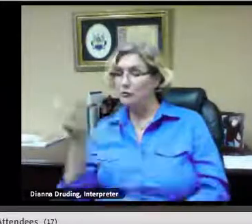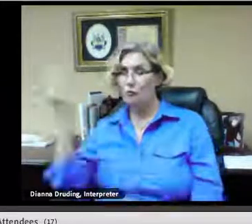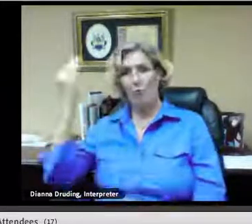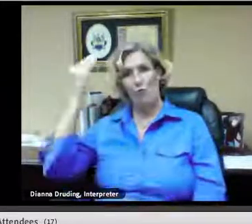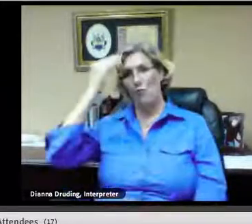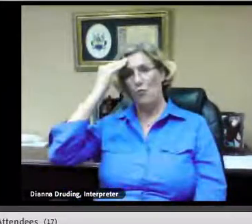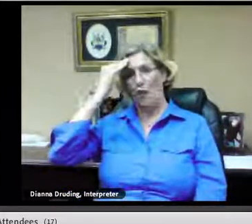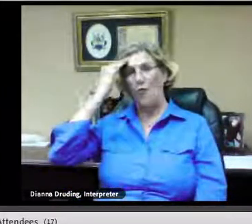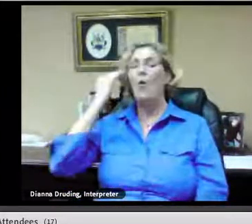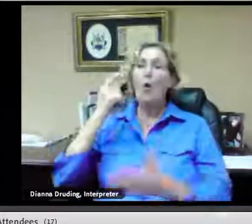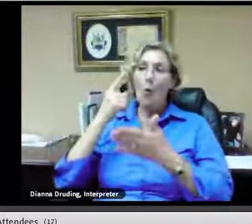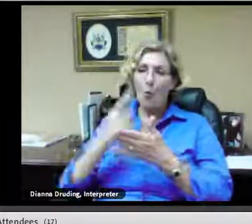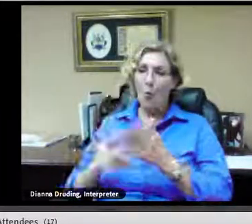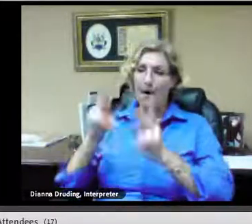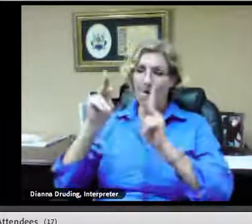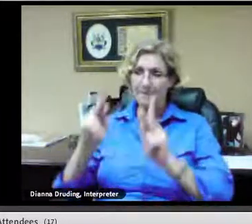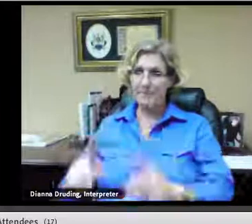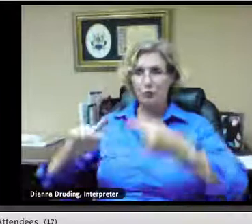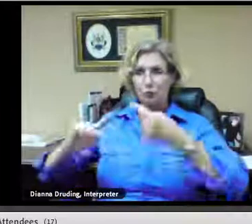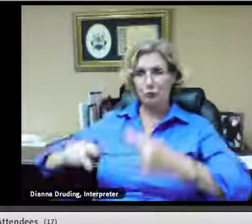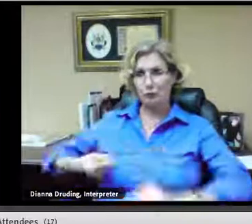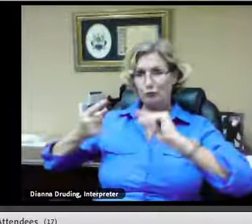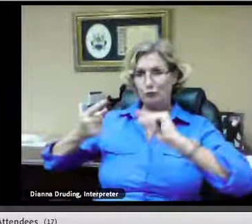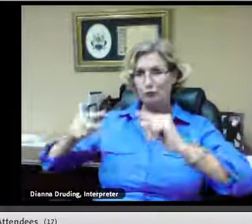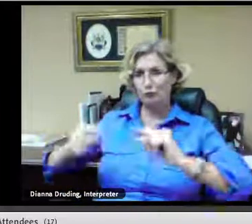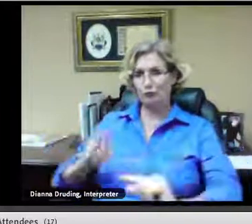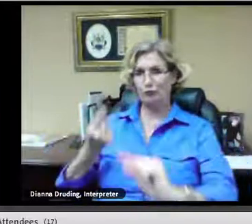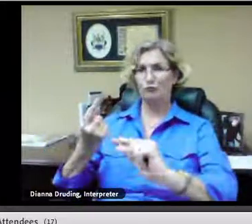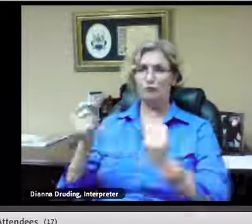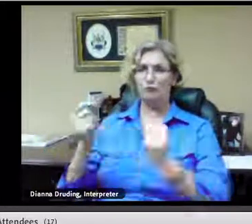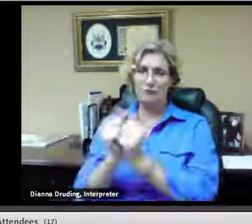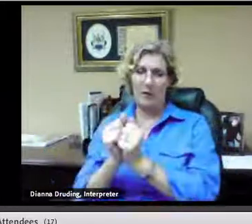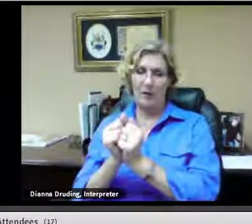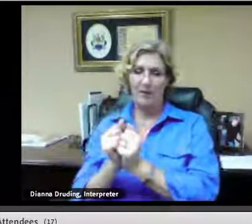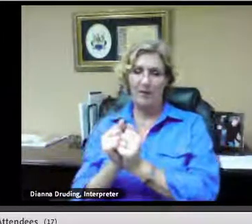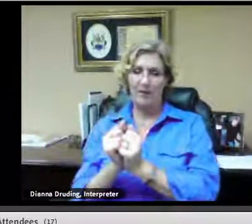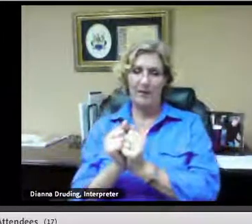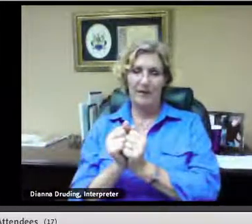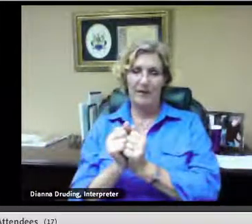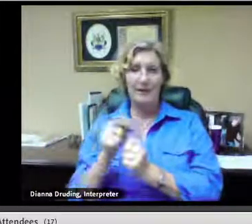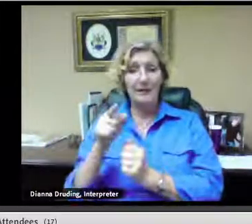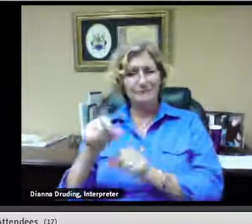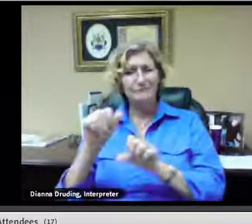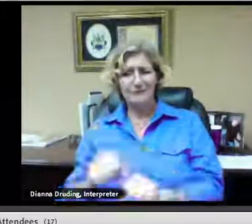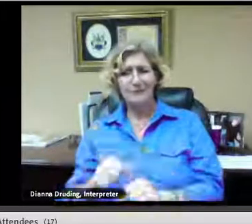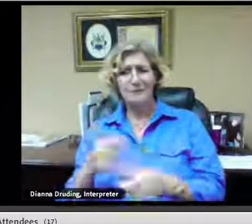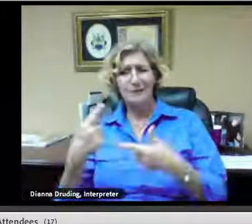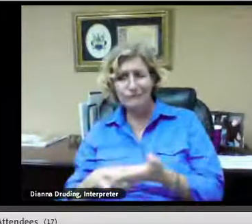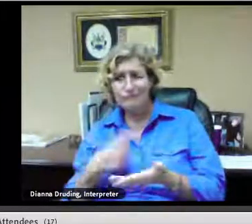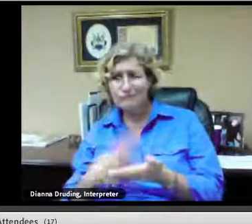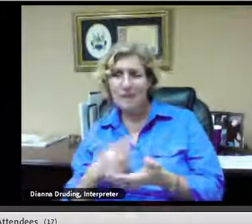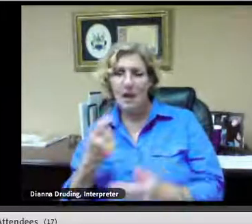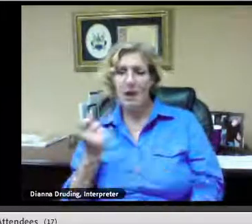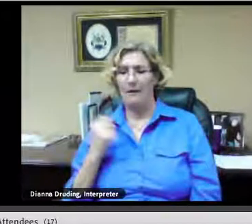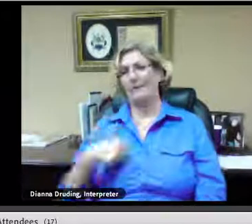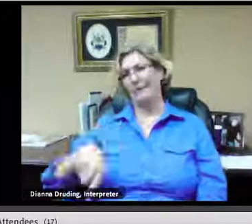and you could make a fairly good argument. We are all struggling with some sort of disability, some sort of baggage.